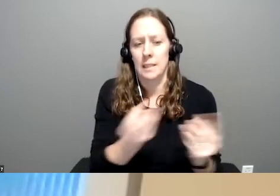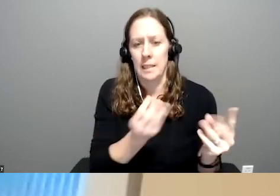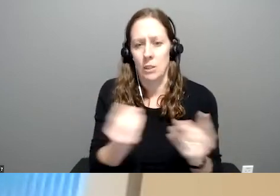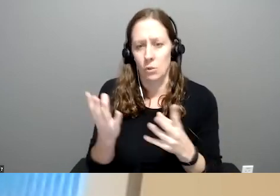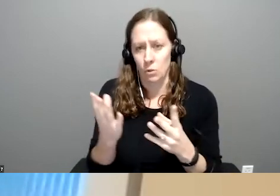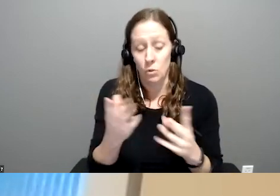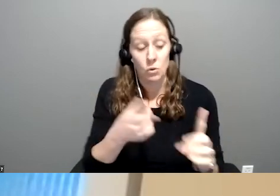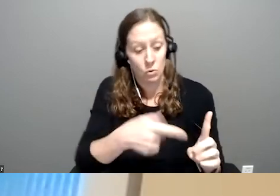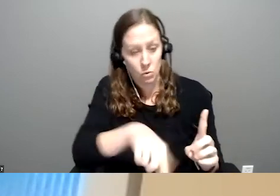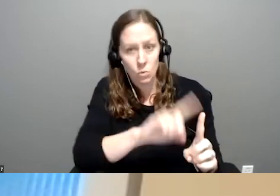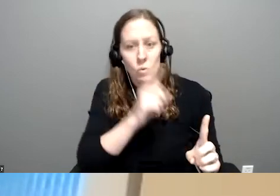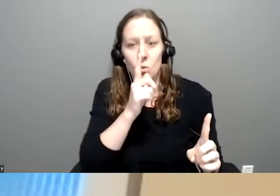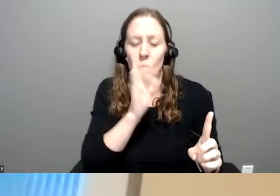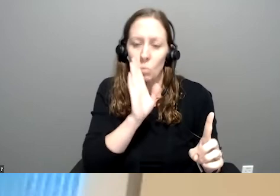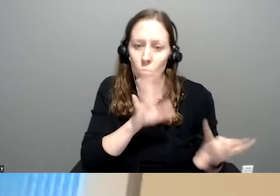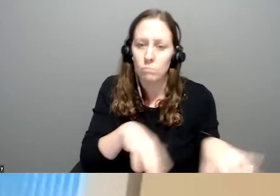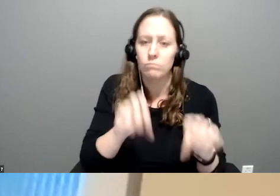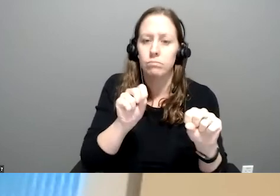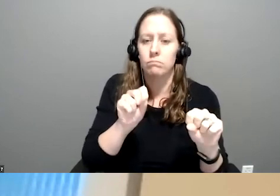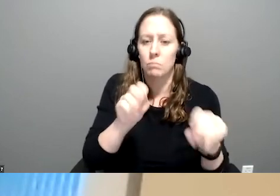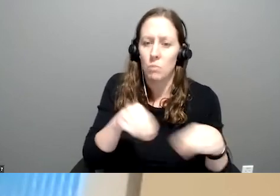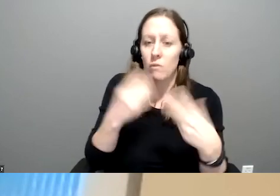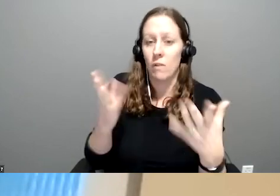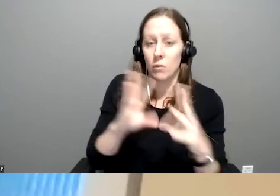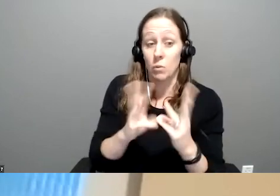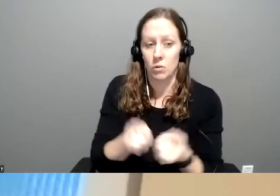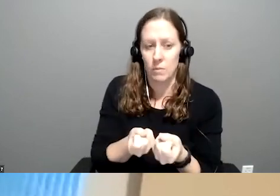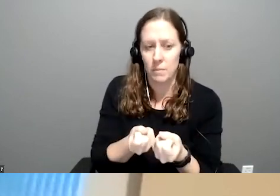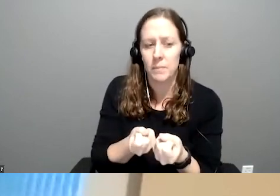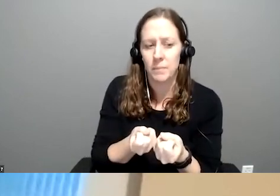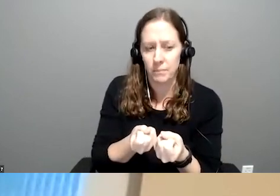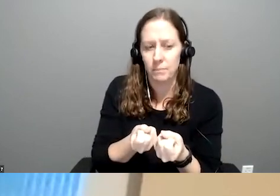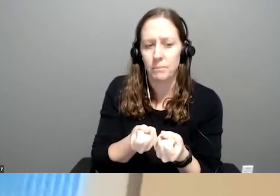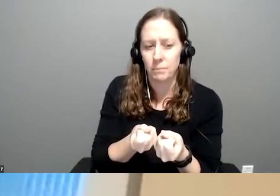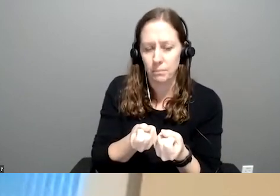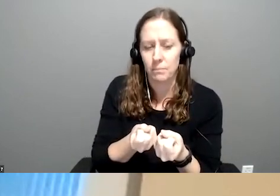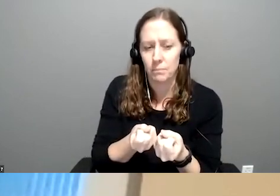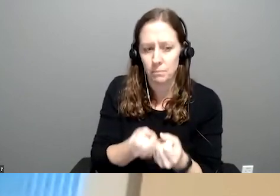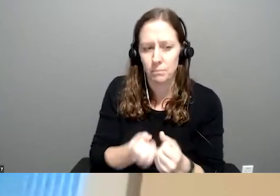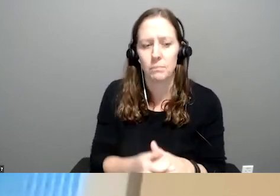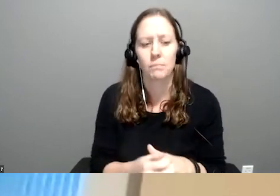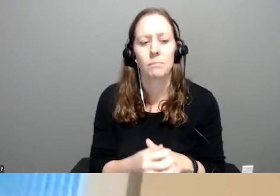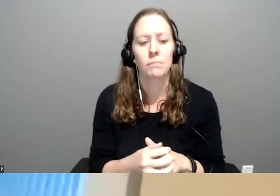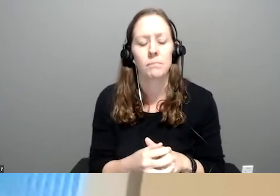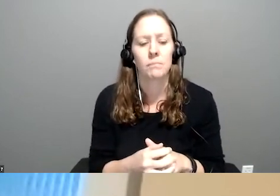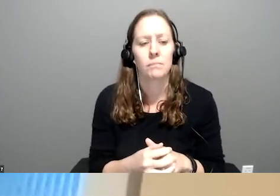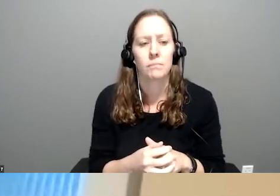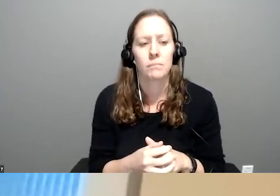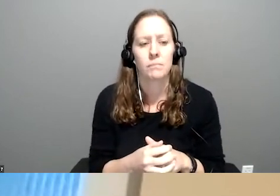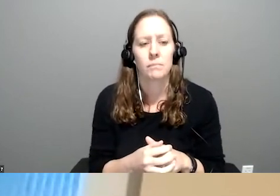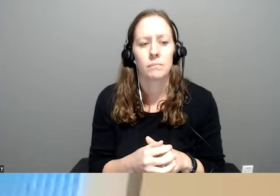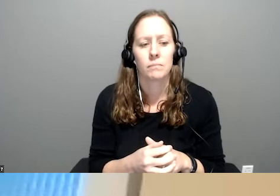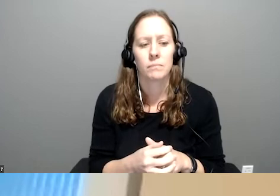these training workshops. So I had the pleasure, and continue to have the pleasure of working with